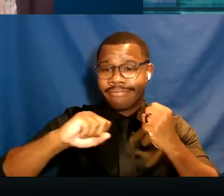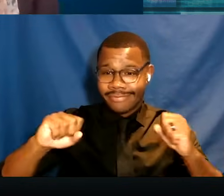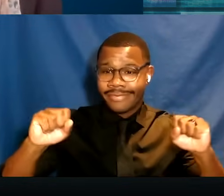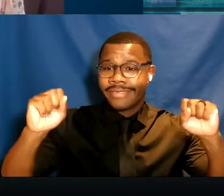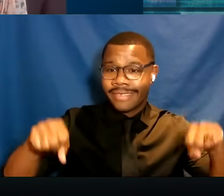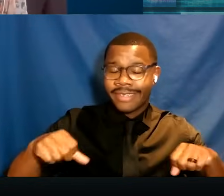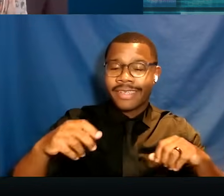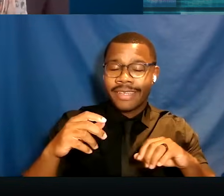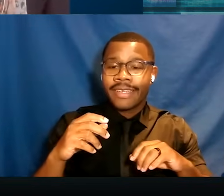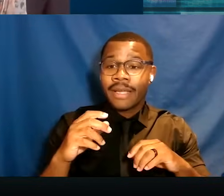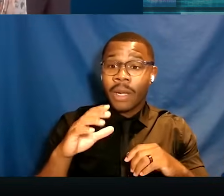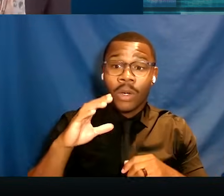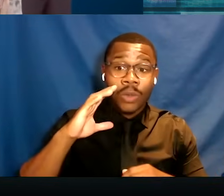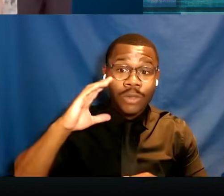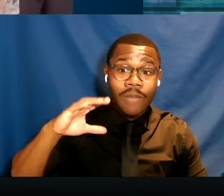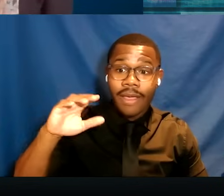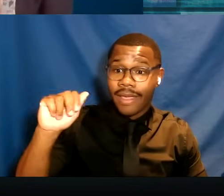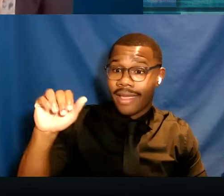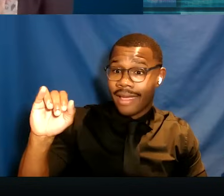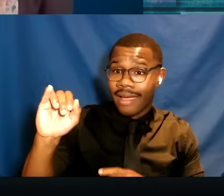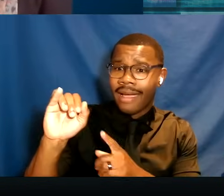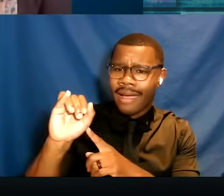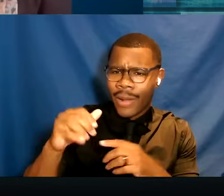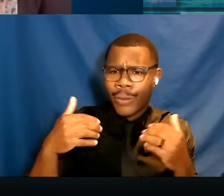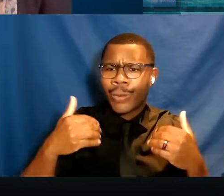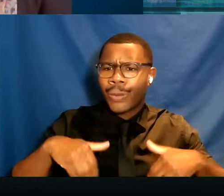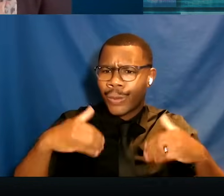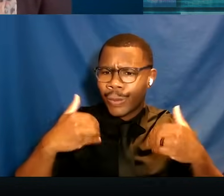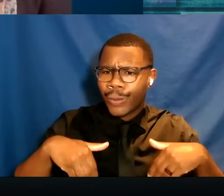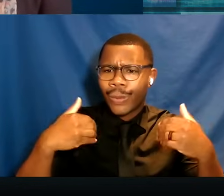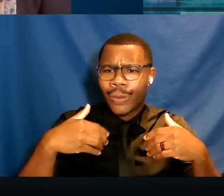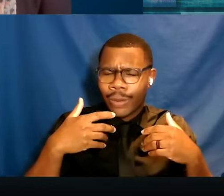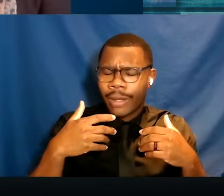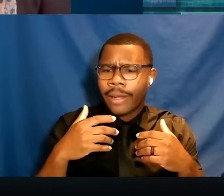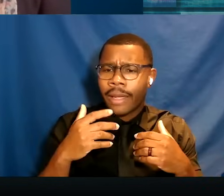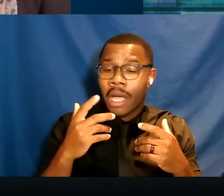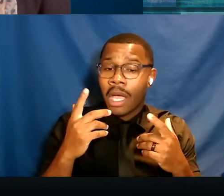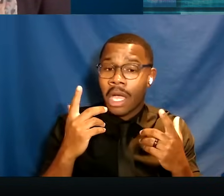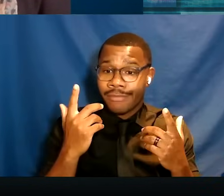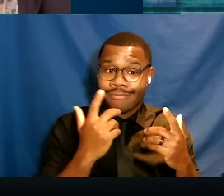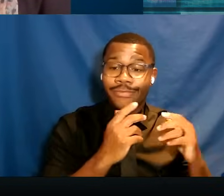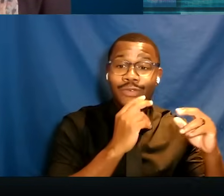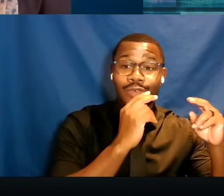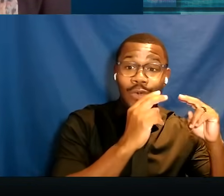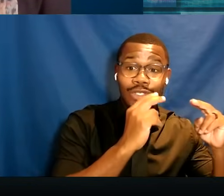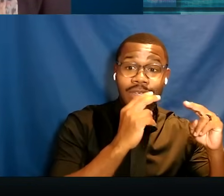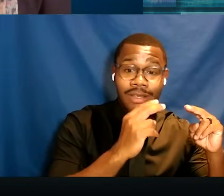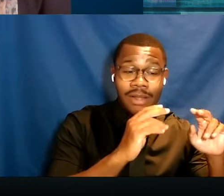Everyone knows that AI is a very hot topic in this process. It was a hot topic throughout negotiation and rightly so,